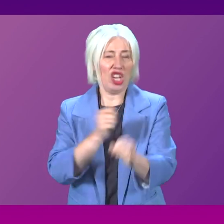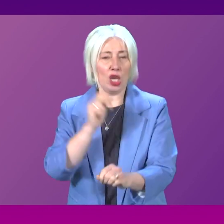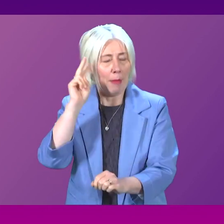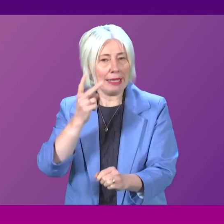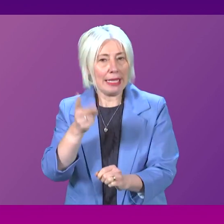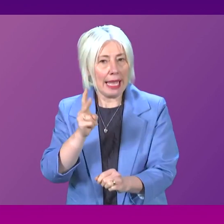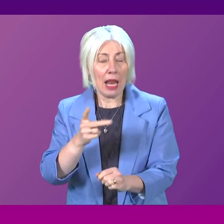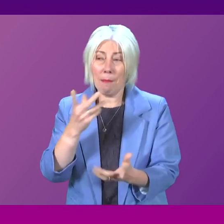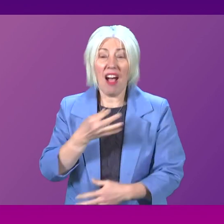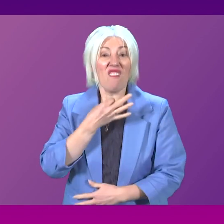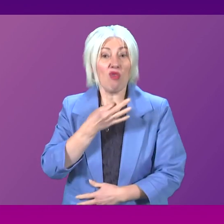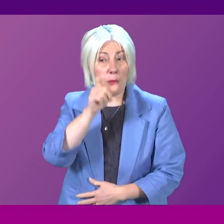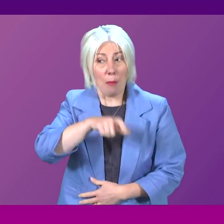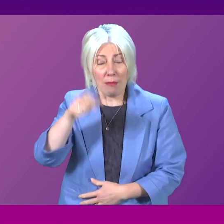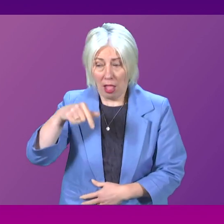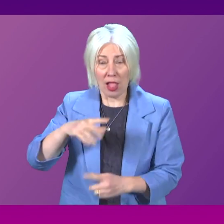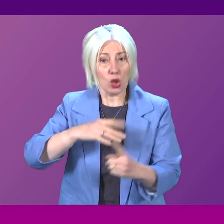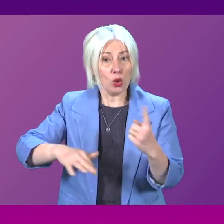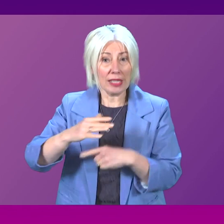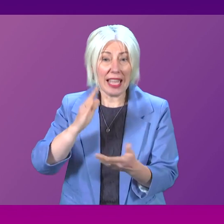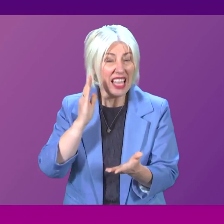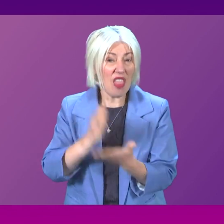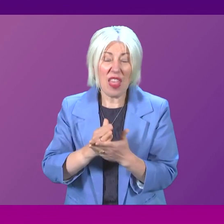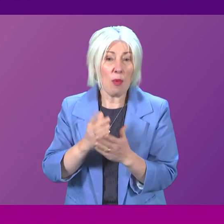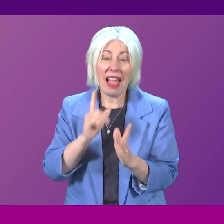the most vulnerable in our society, will pay the price for Tory economic incompetence,